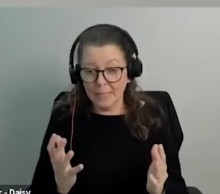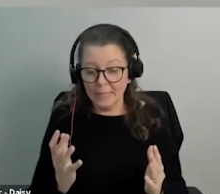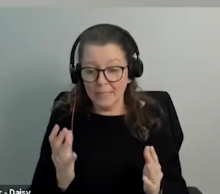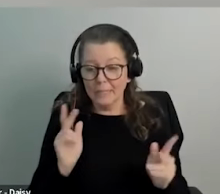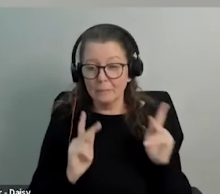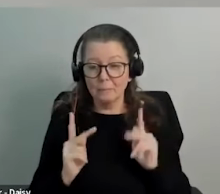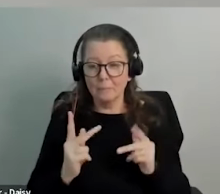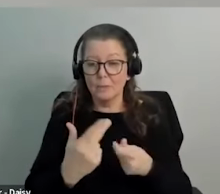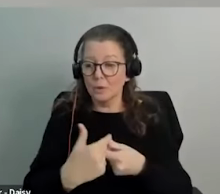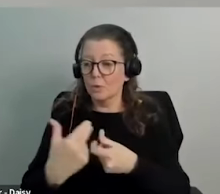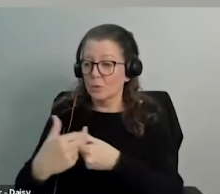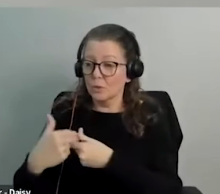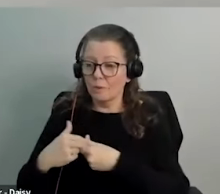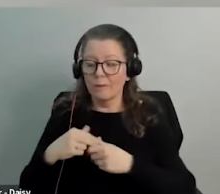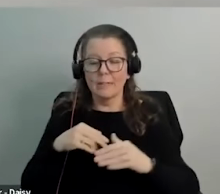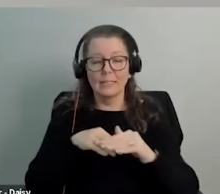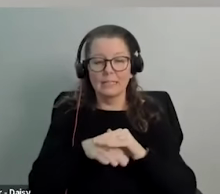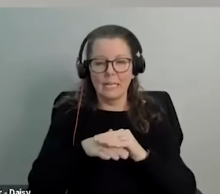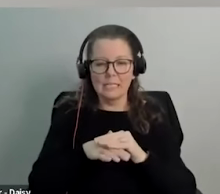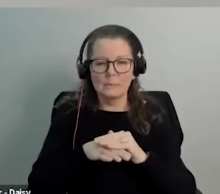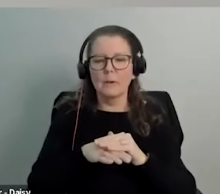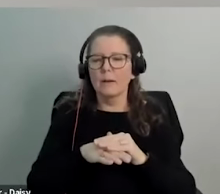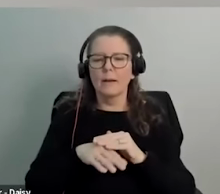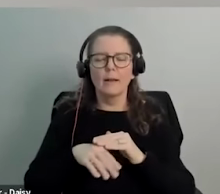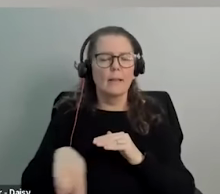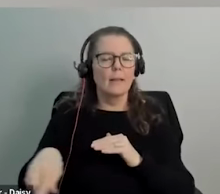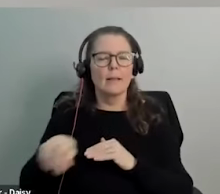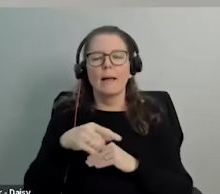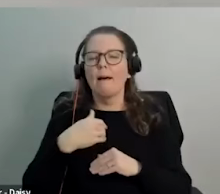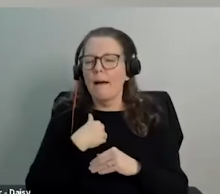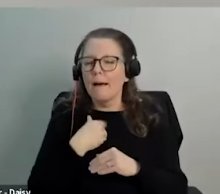have some sort of connection to it. Somewhere, somehow they're connected,